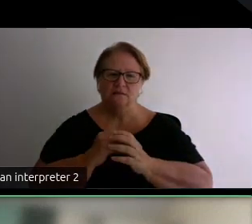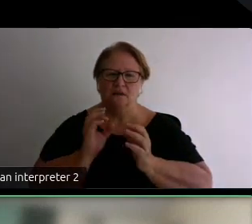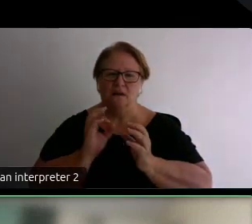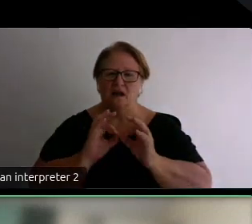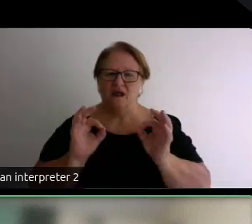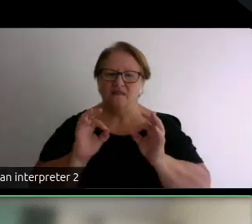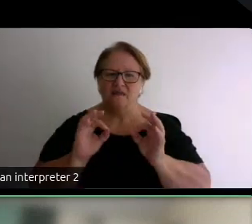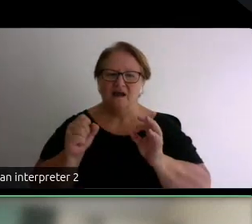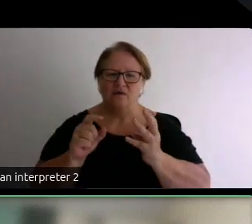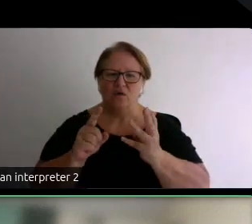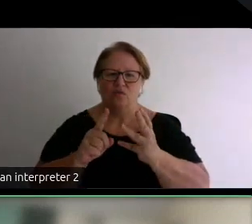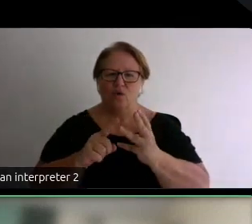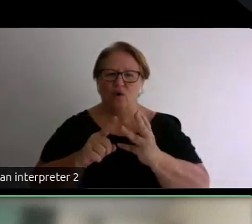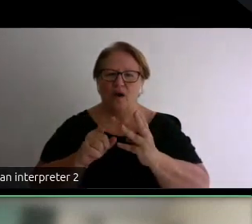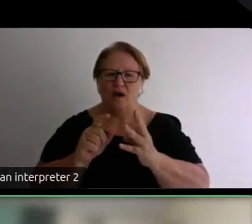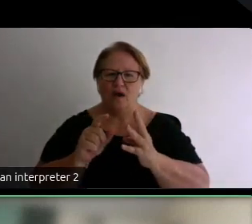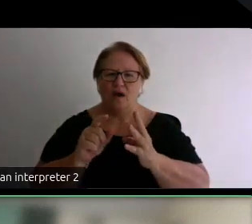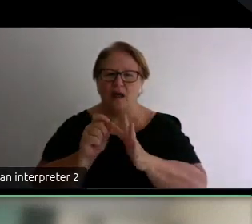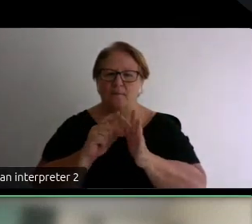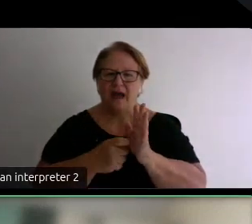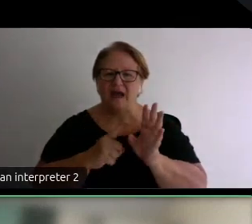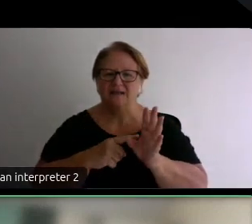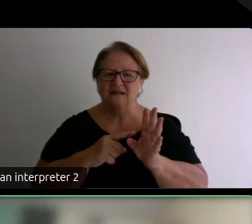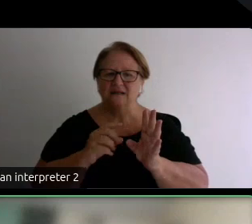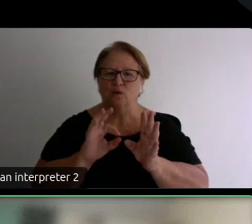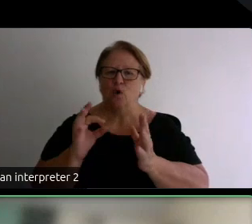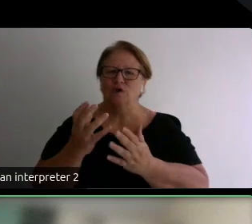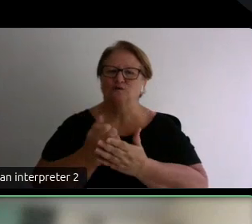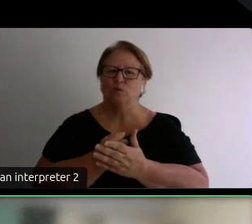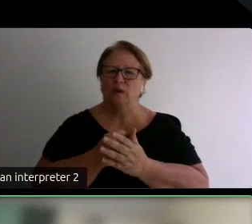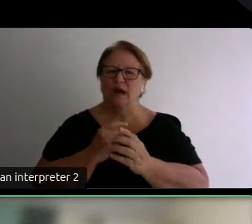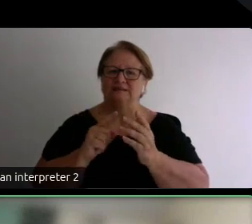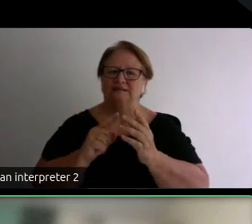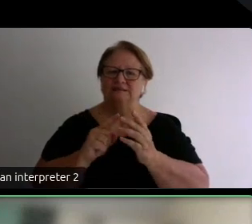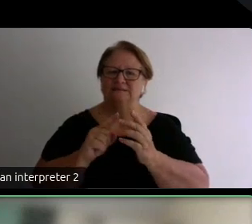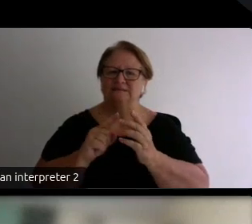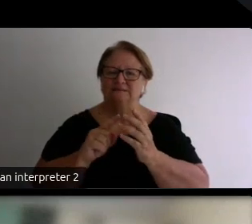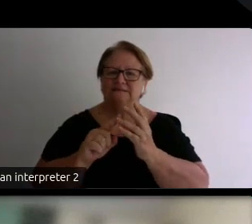with matters that have a third party unsecured debt. So that's a situation where, for example,